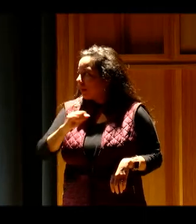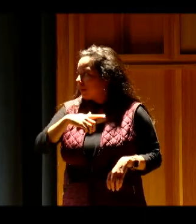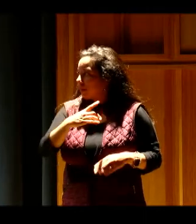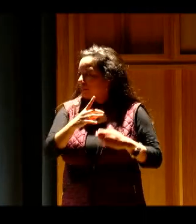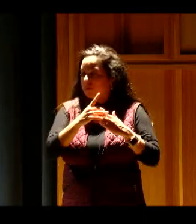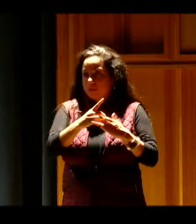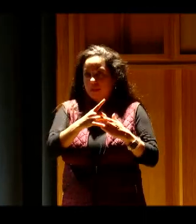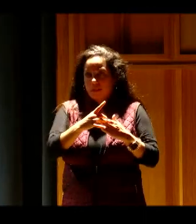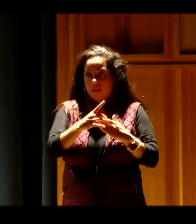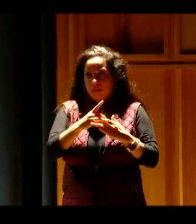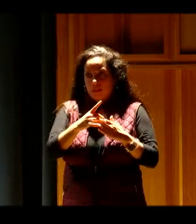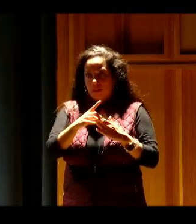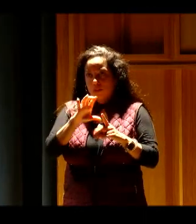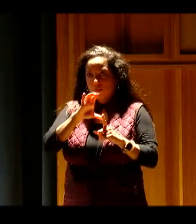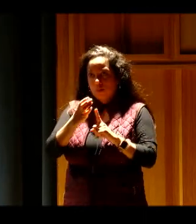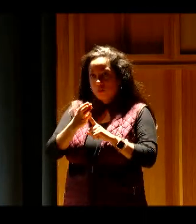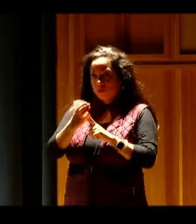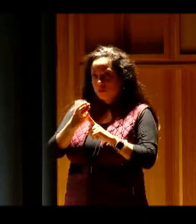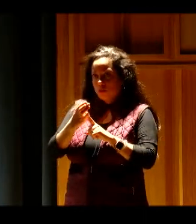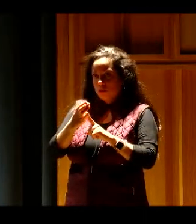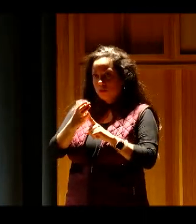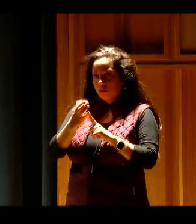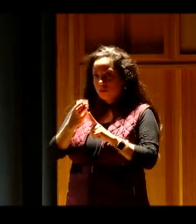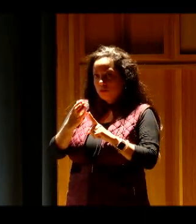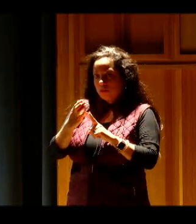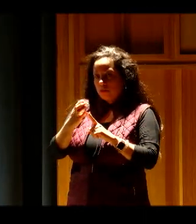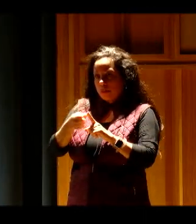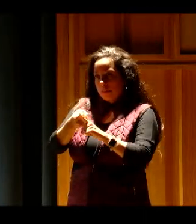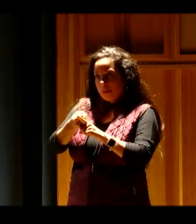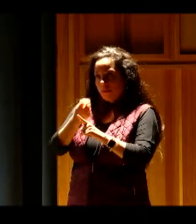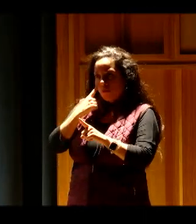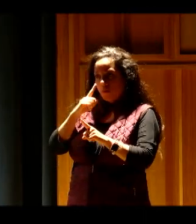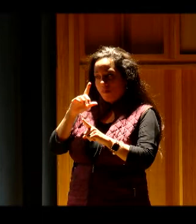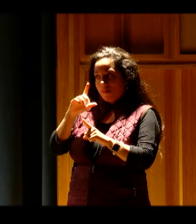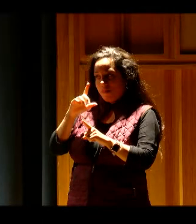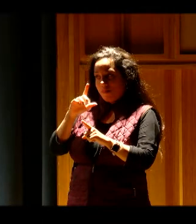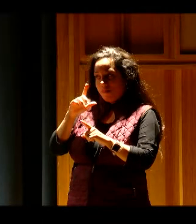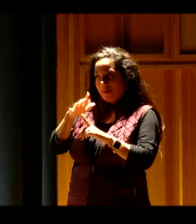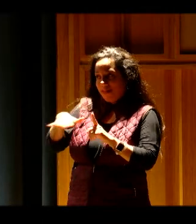looking at the cultural dimensions of climate change and so as quickly as I could I navigated to